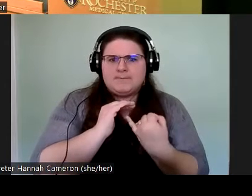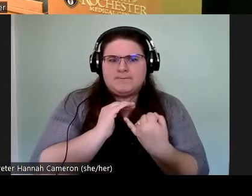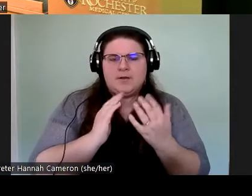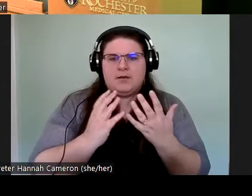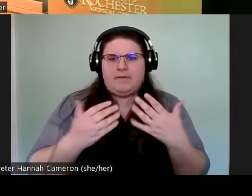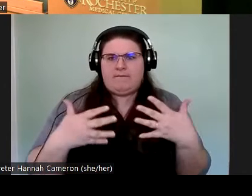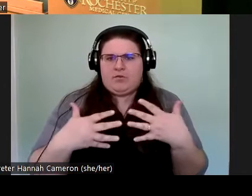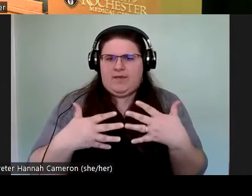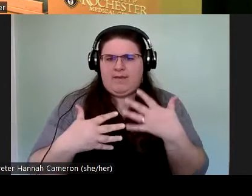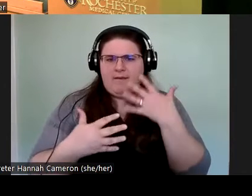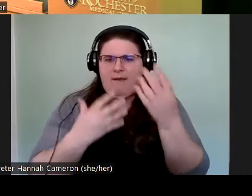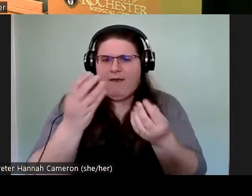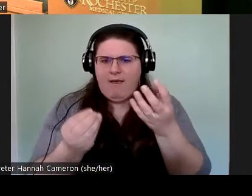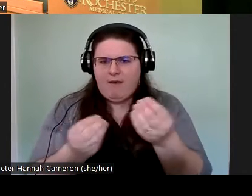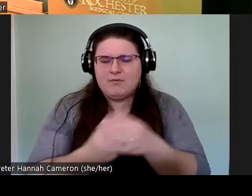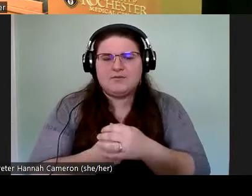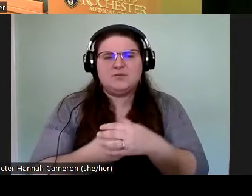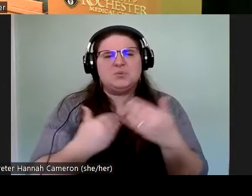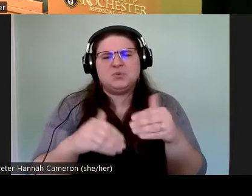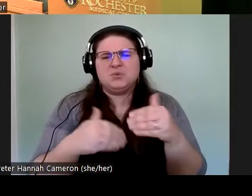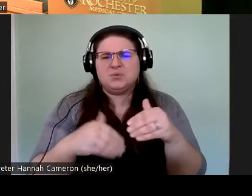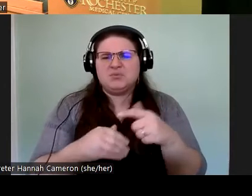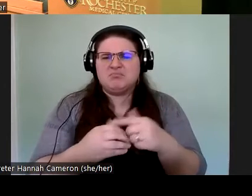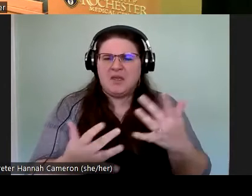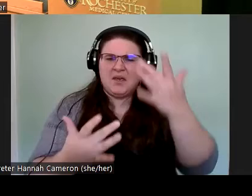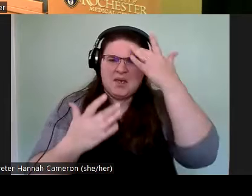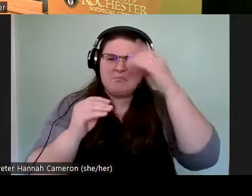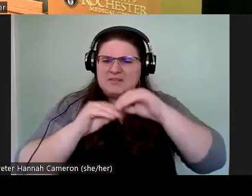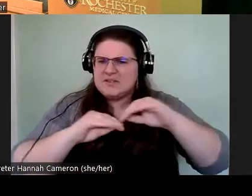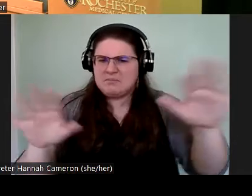was you know our epidemic of loneliness and isolation has been an underappreciated Public